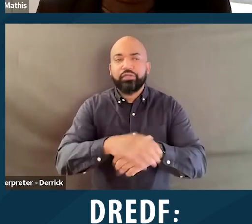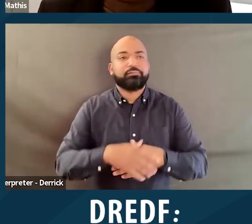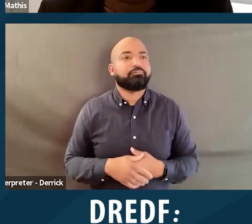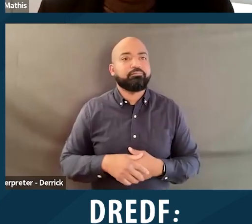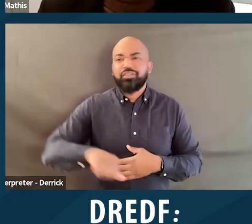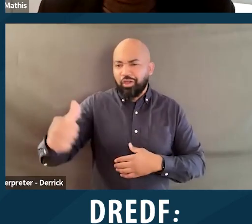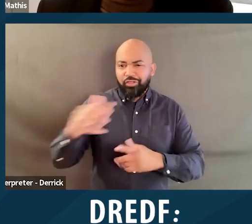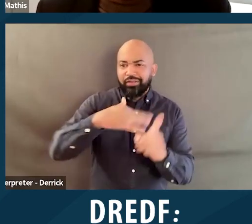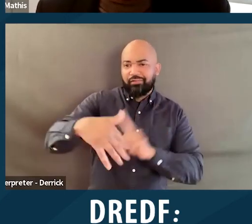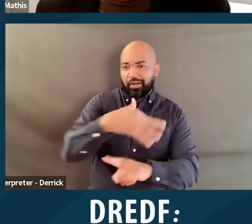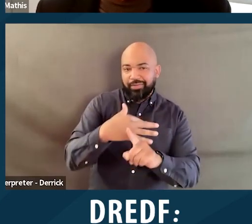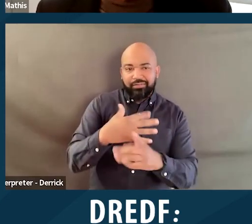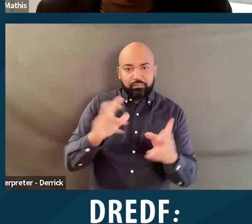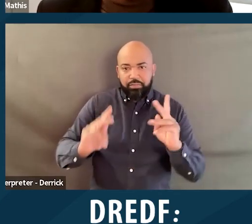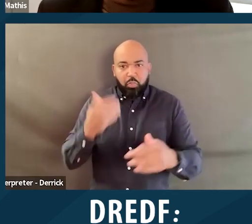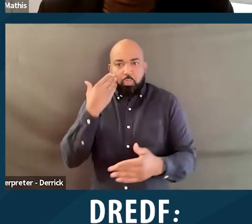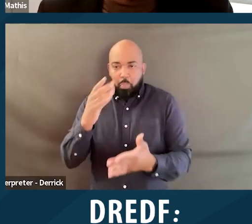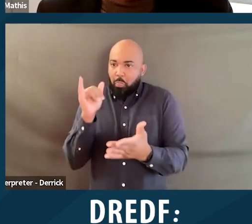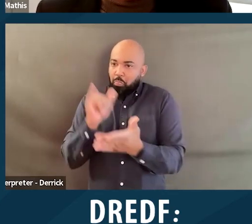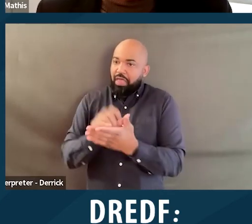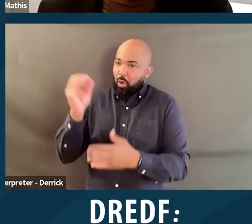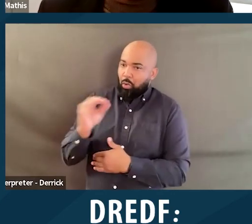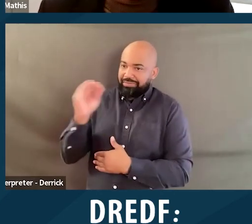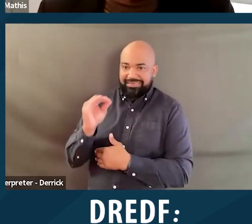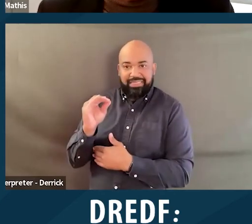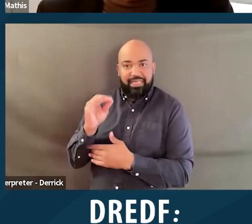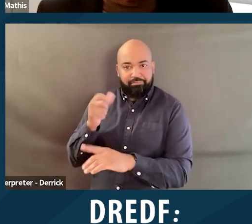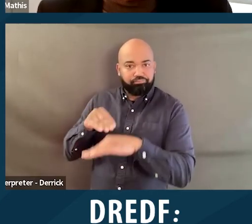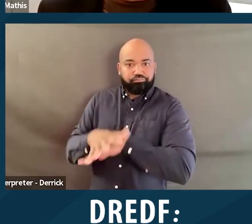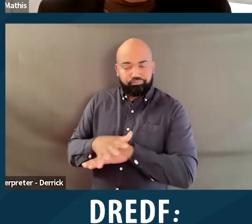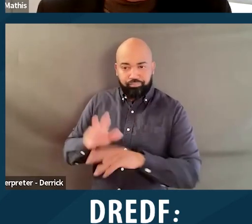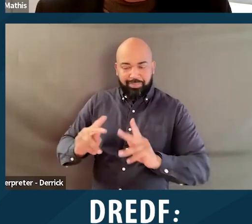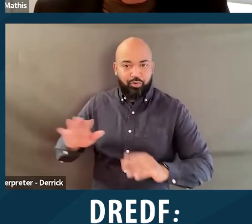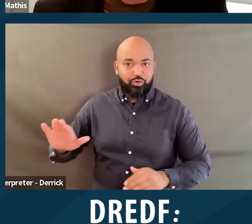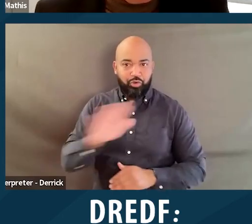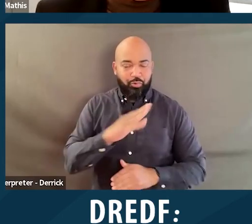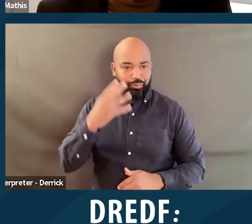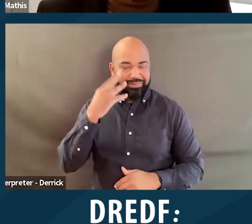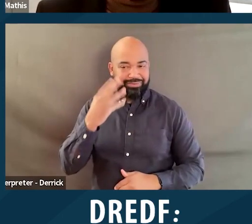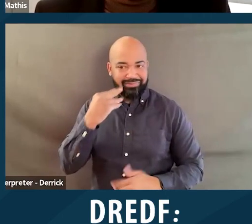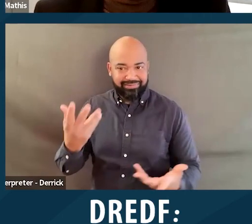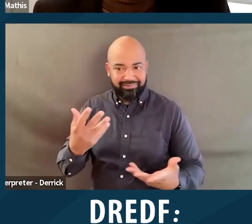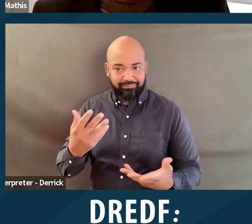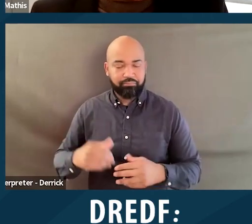in school, whether that's in employment settings, or other settings. Next slide.